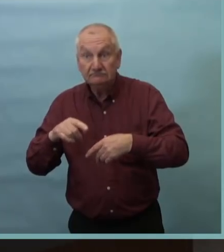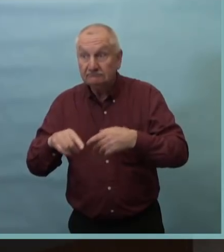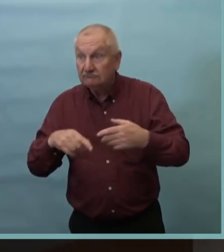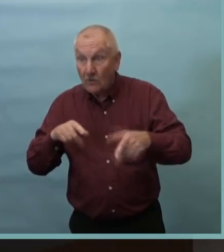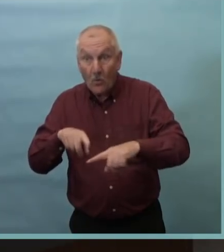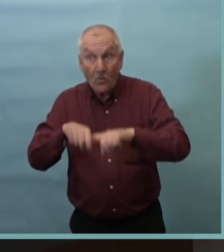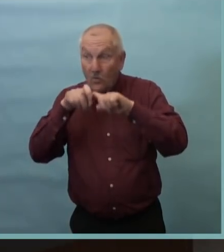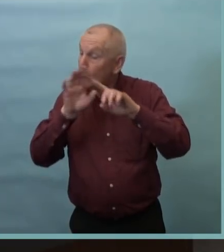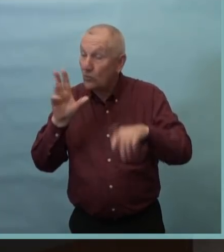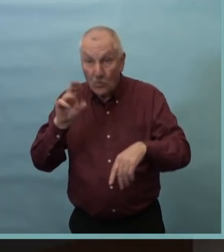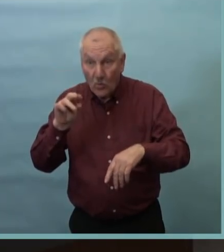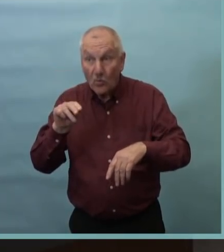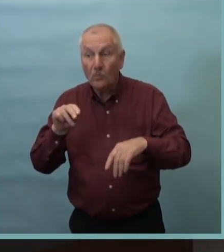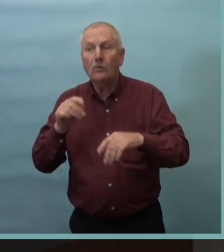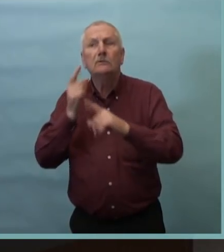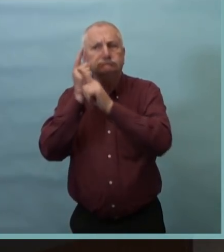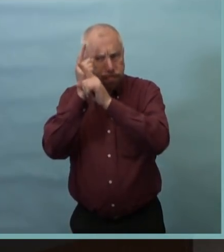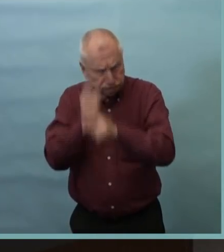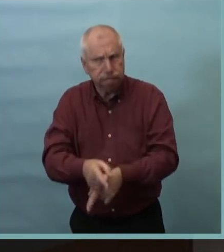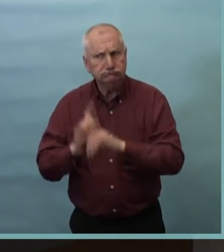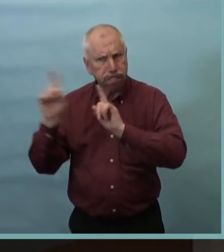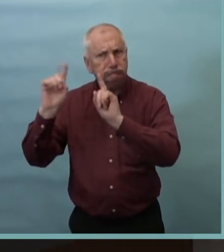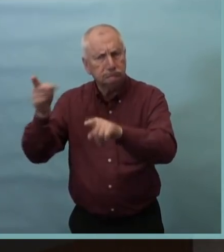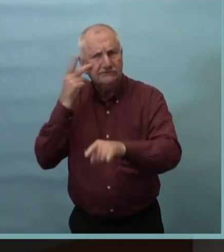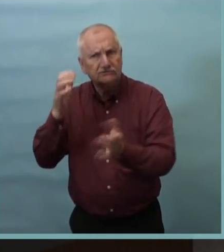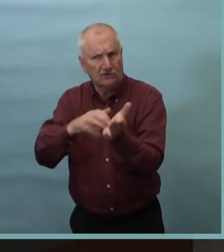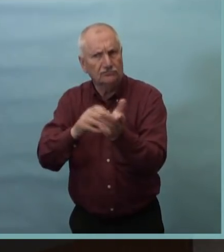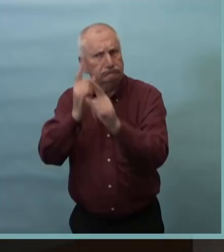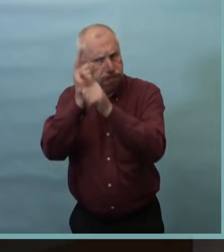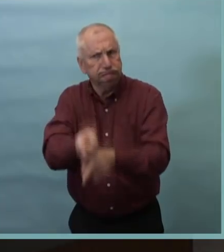virtually while theirs may be handled by a more regular visit such as a routine